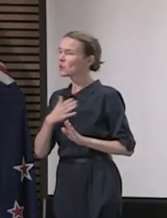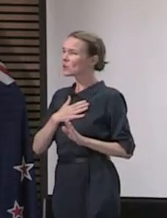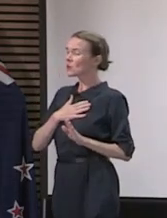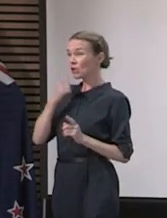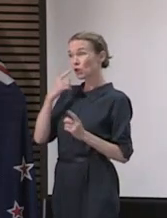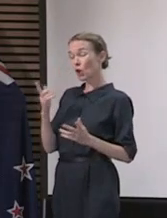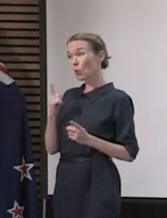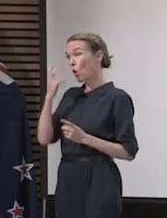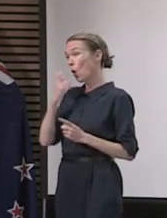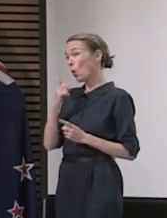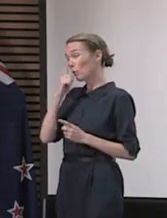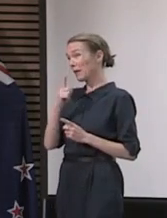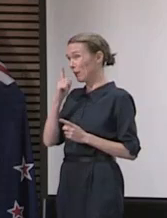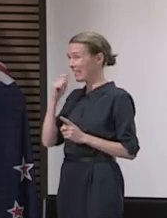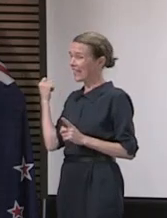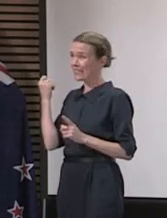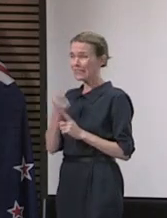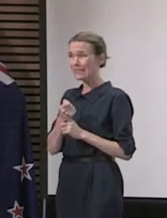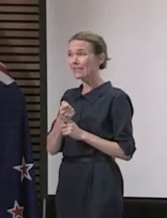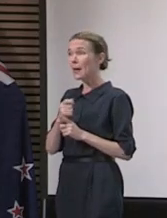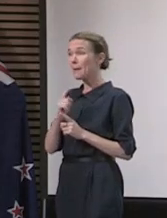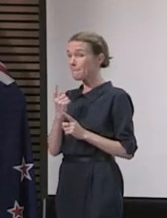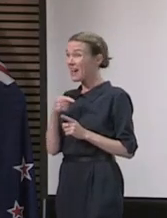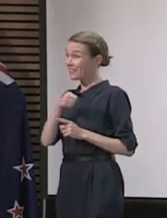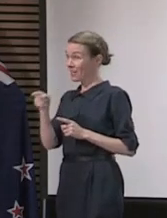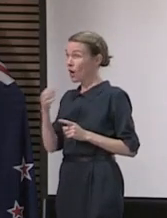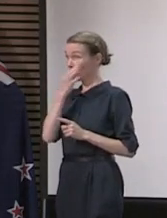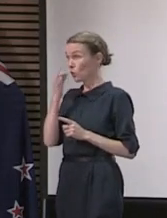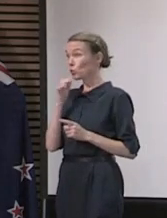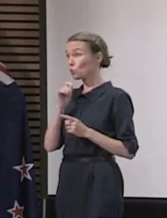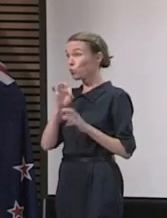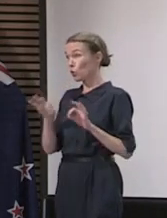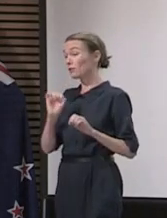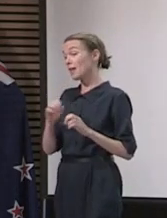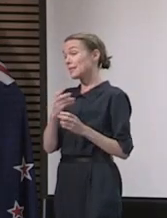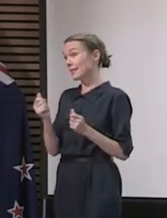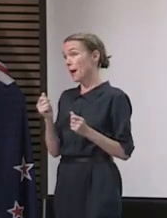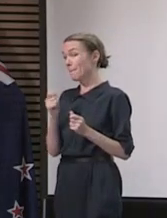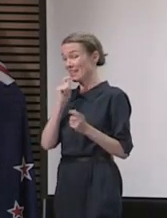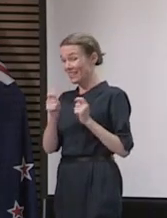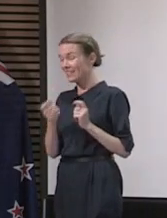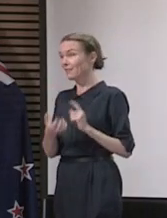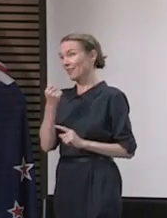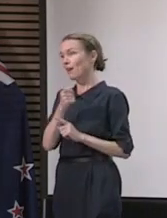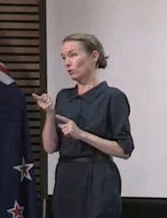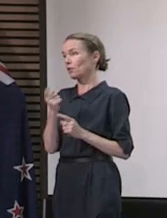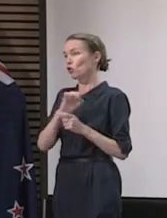deaths, it's obviously indicative of the facts that when it reaches those vulnerable communities, it is devastating. But there were a